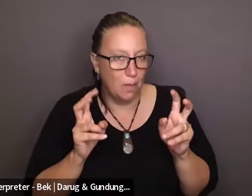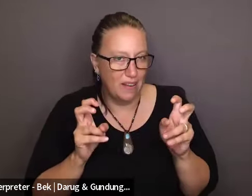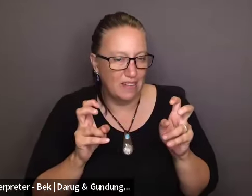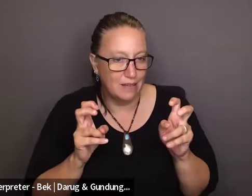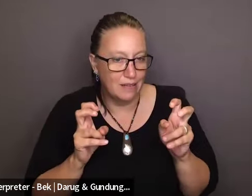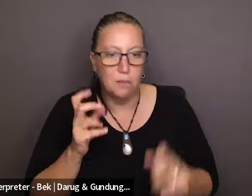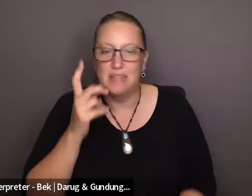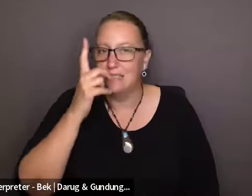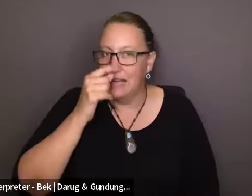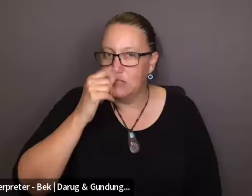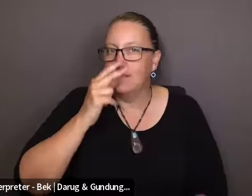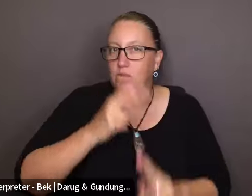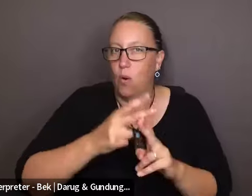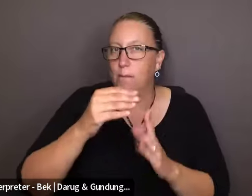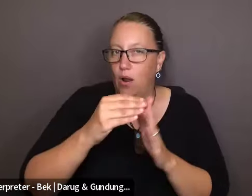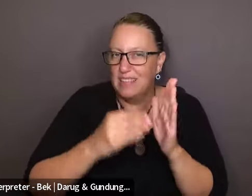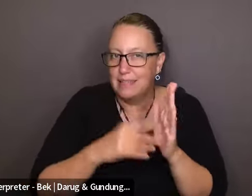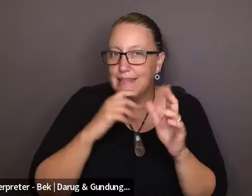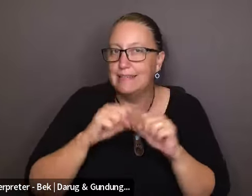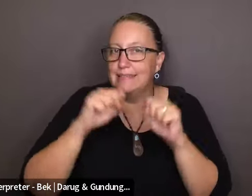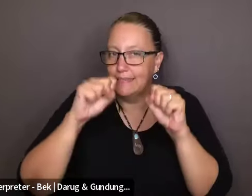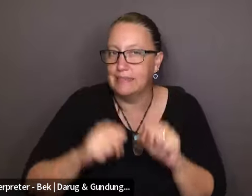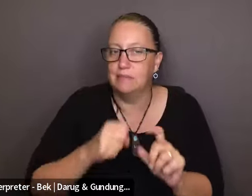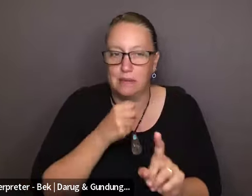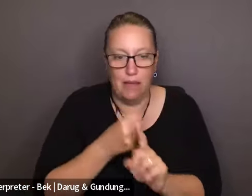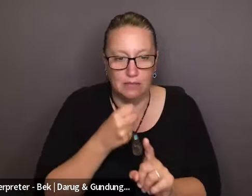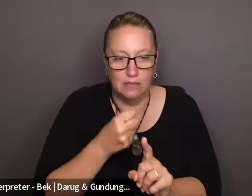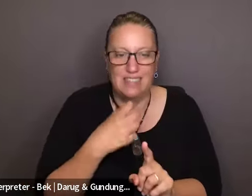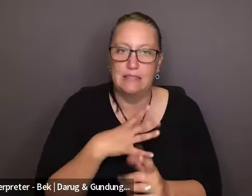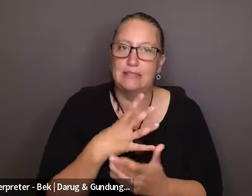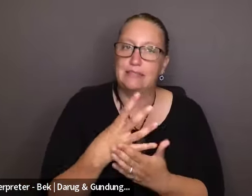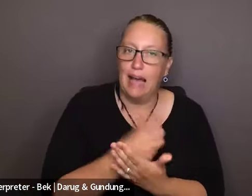criterion 3, what you need to do is the relevance of the